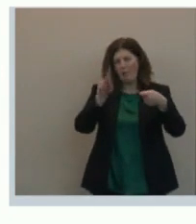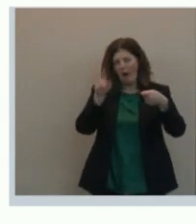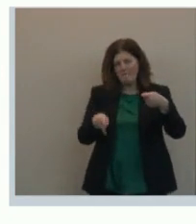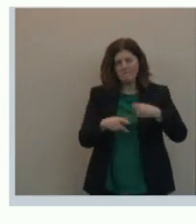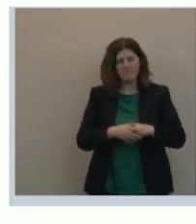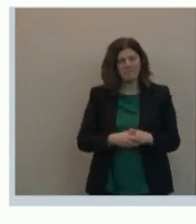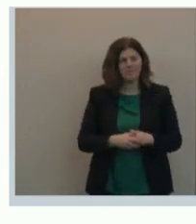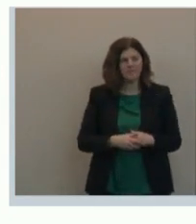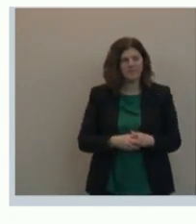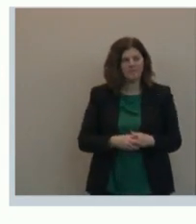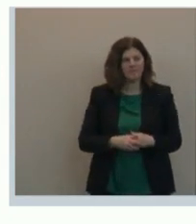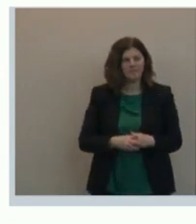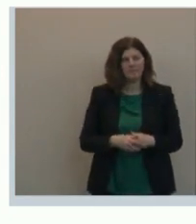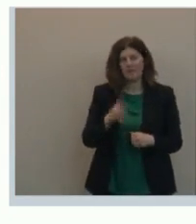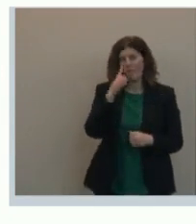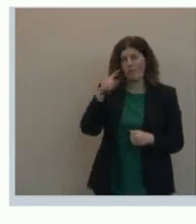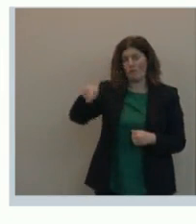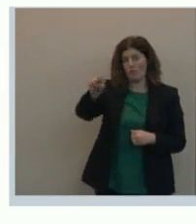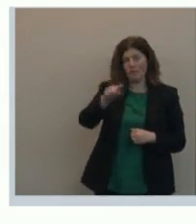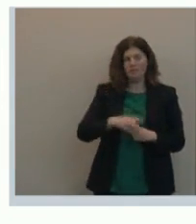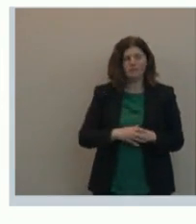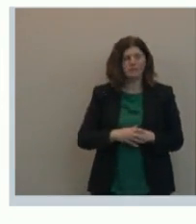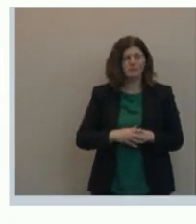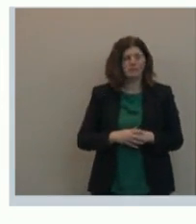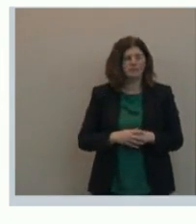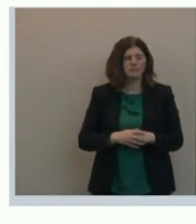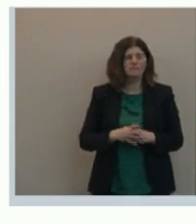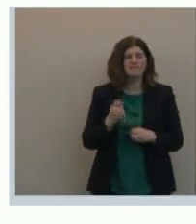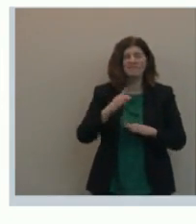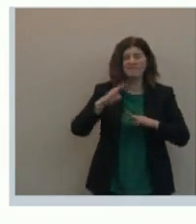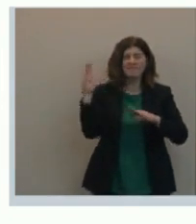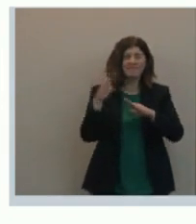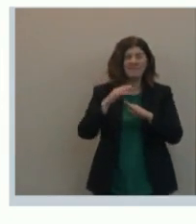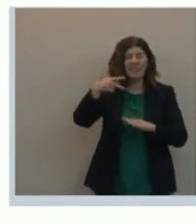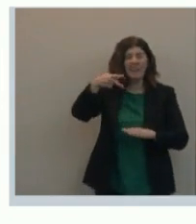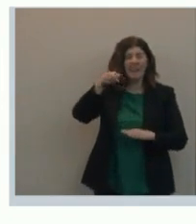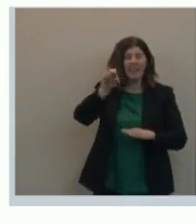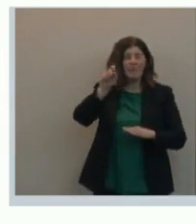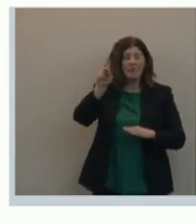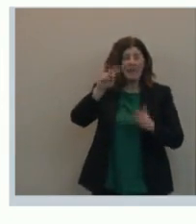CAPACITY AS WE POSSIBLY CAN TO BE READY FOR THE SURGE THAT IS COMING.